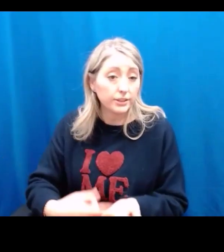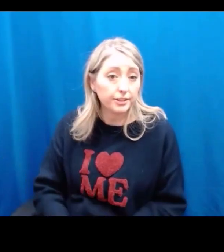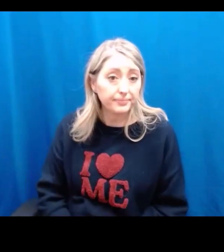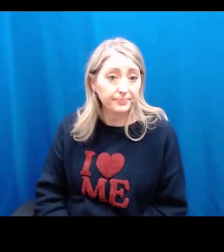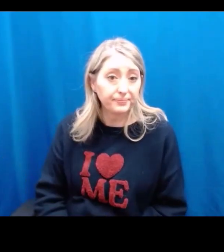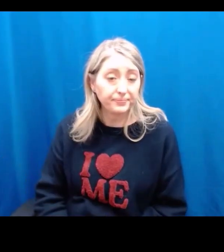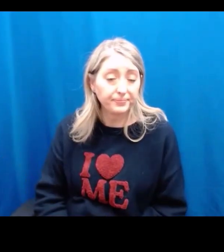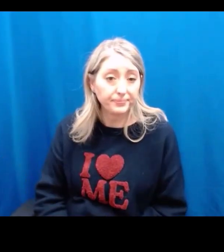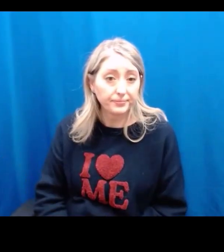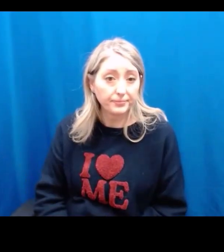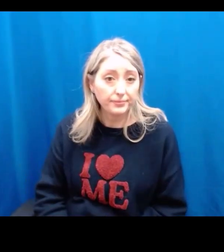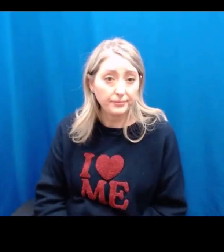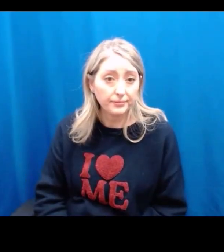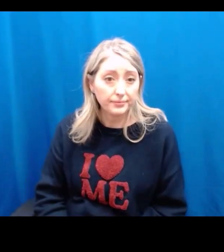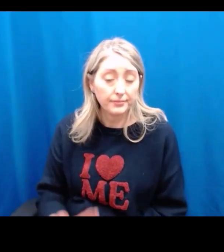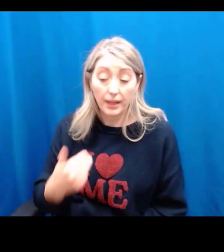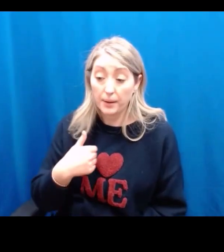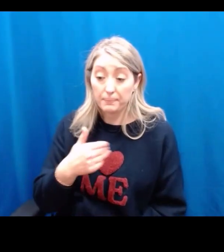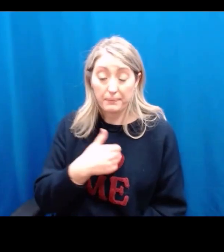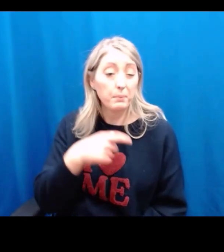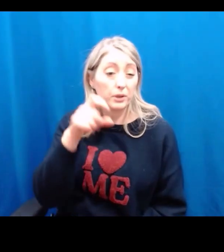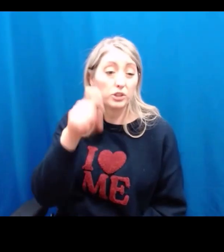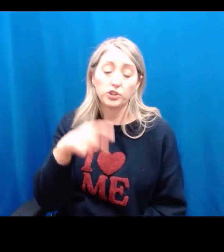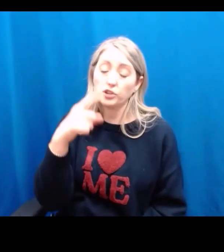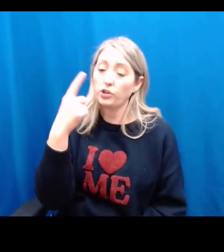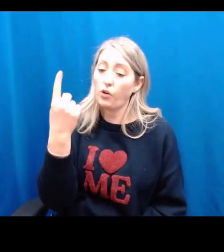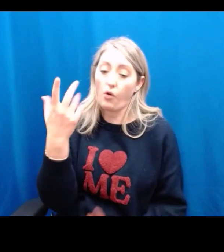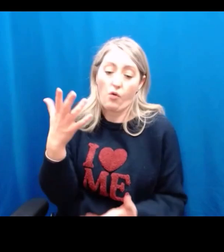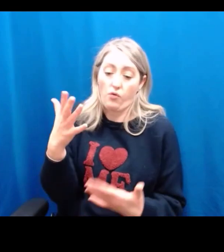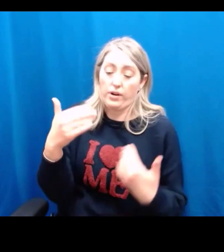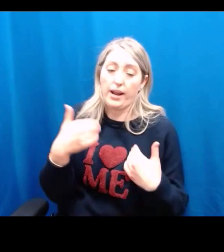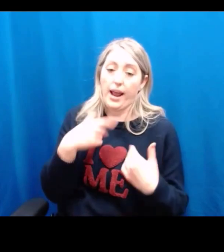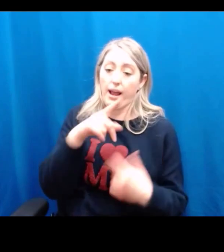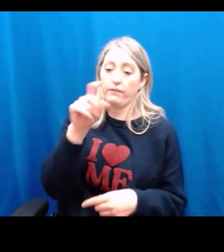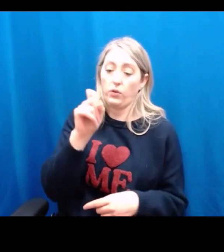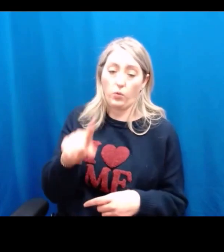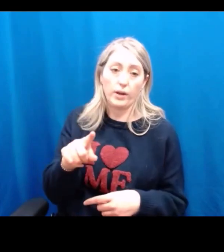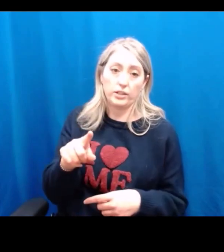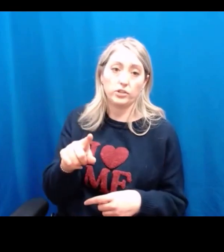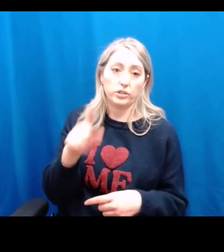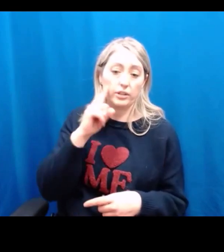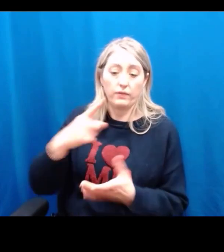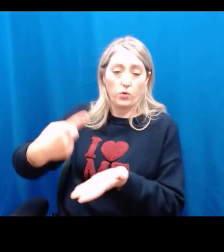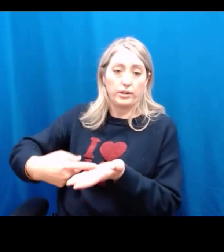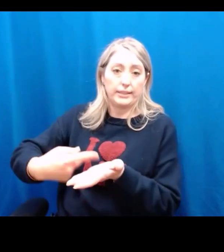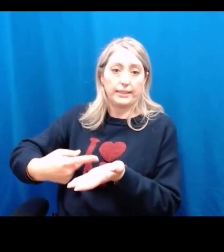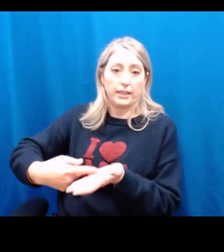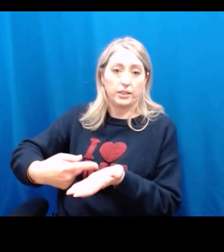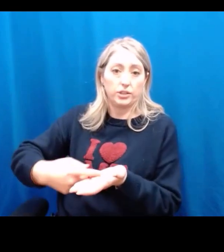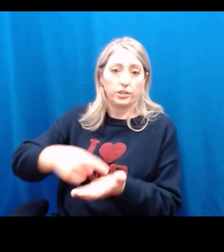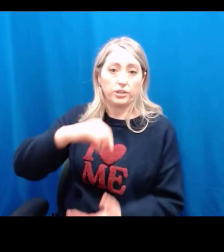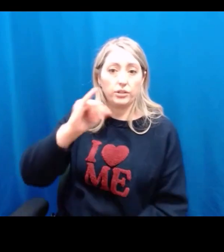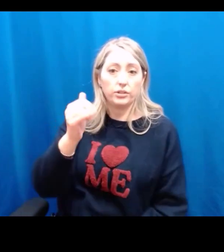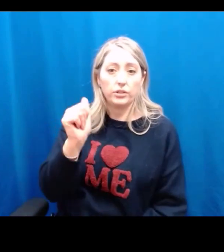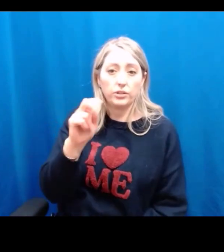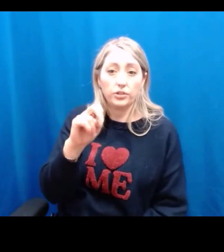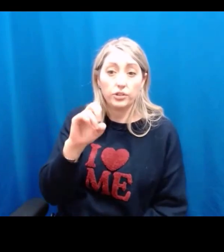contacted with what questions you're going to talk about. Janelle, if you'd like to open that up, I think we're good to